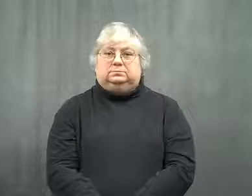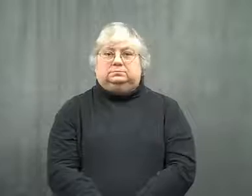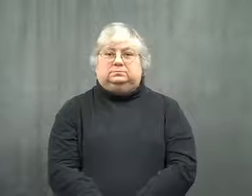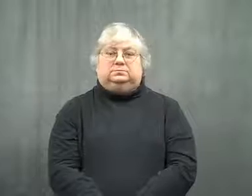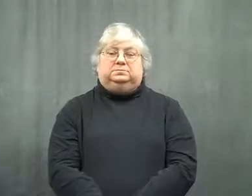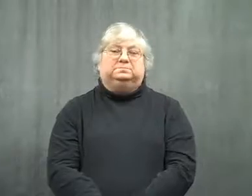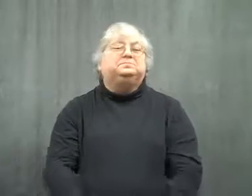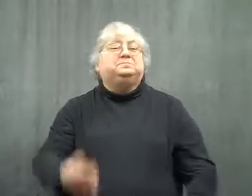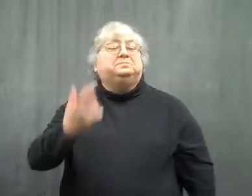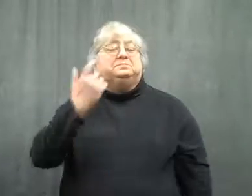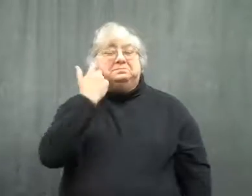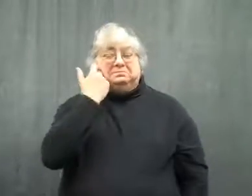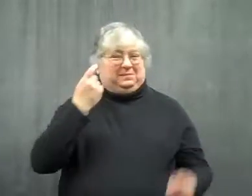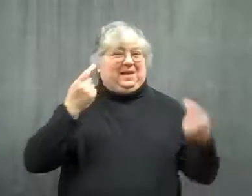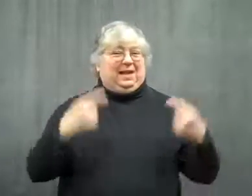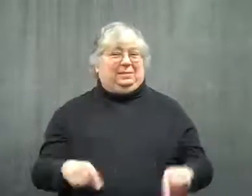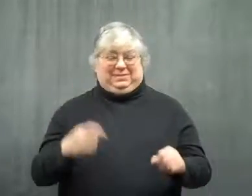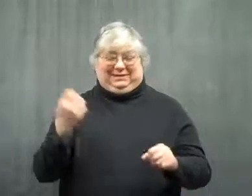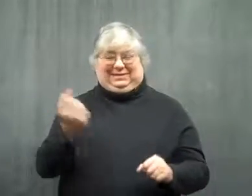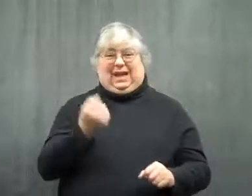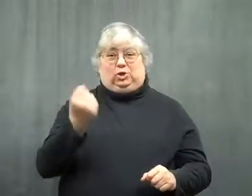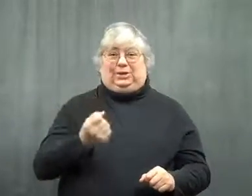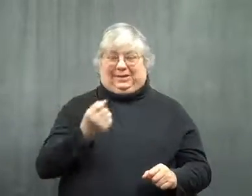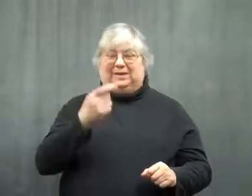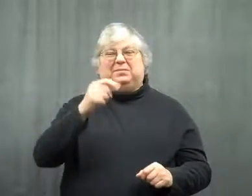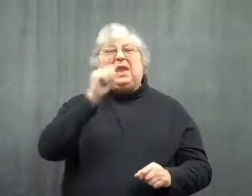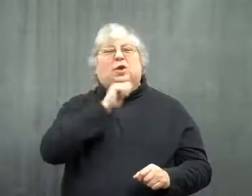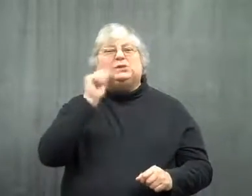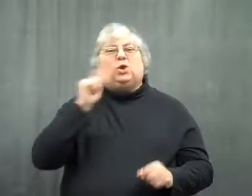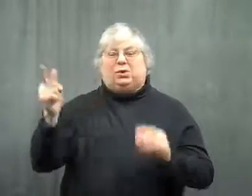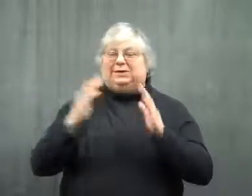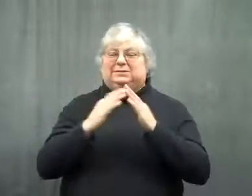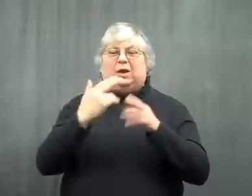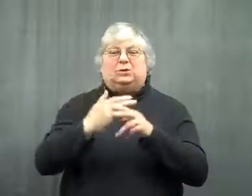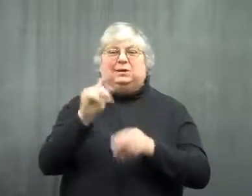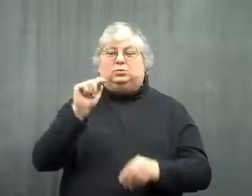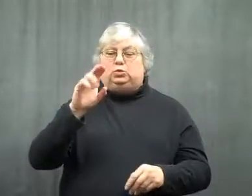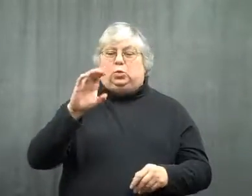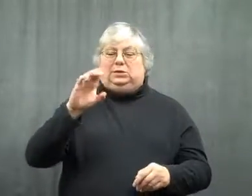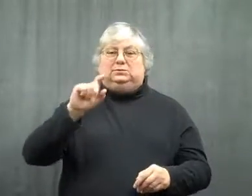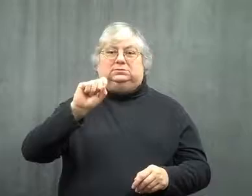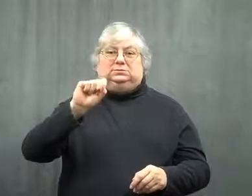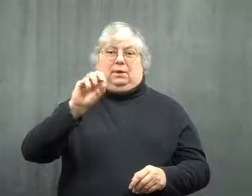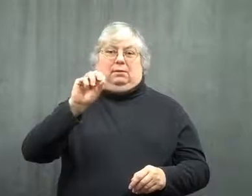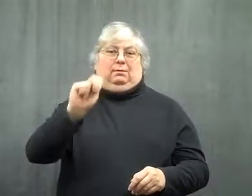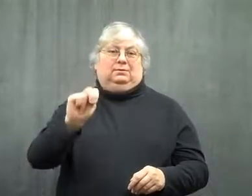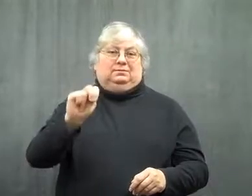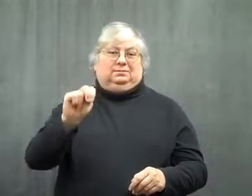This happened recently on Saturday in the town of Tucson, Arizona.